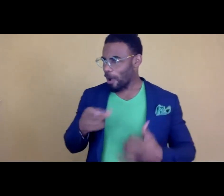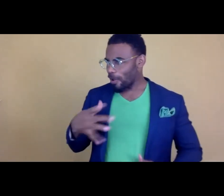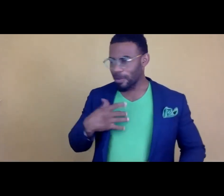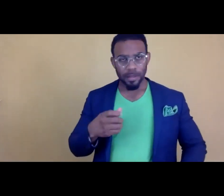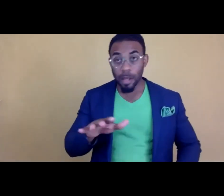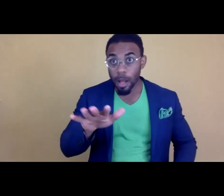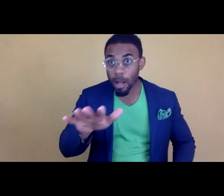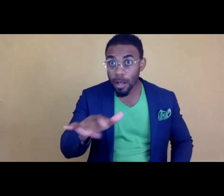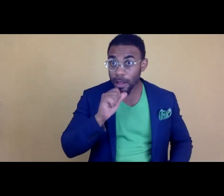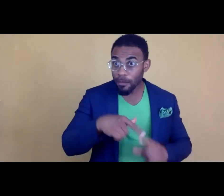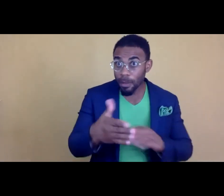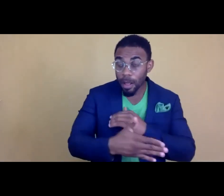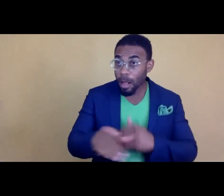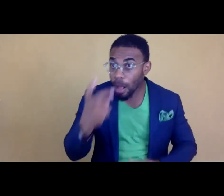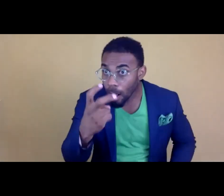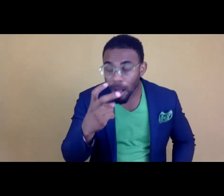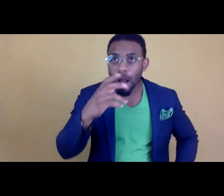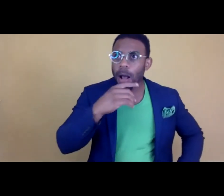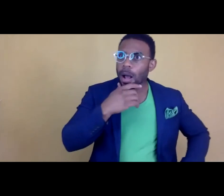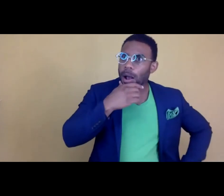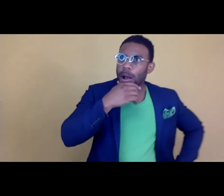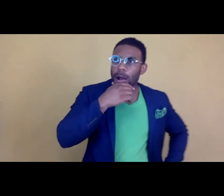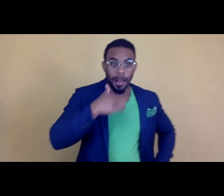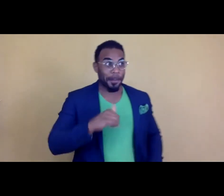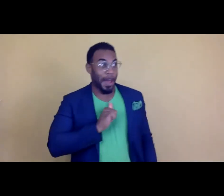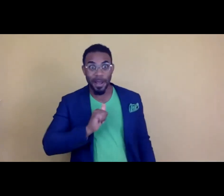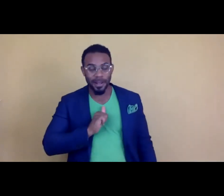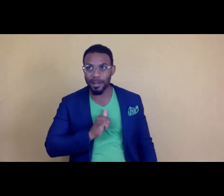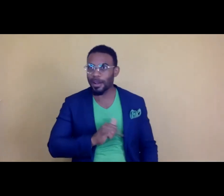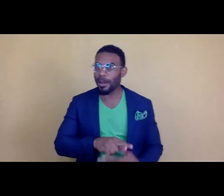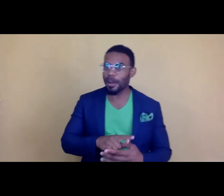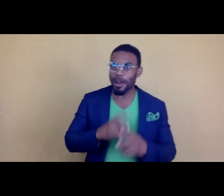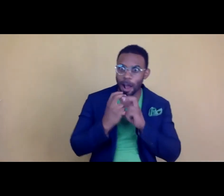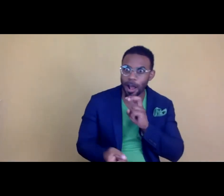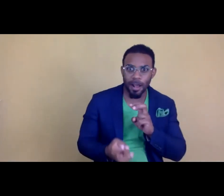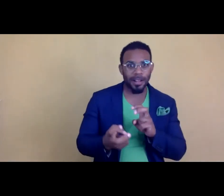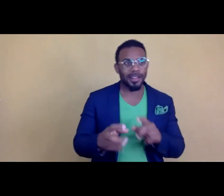they found I was not from that country and I was blind and by myself in their city and